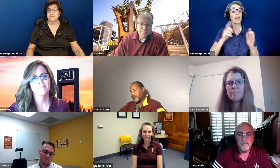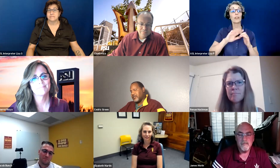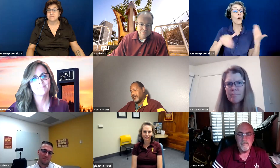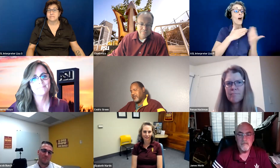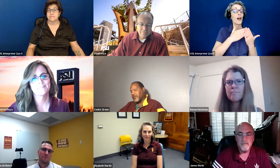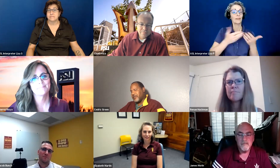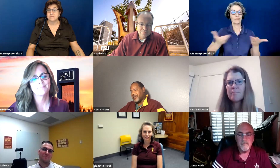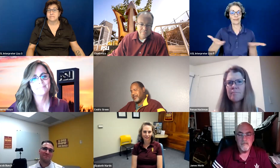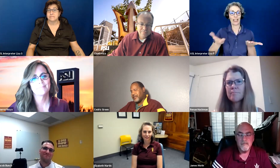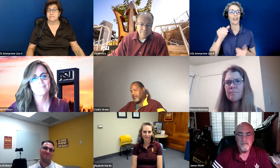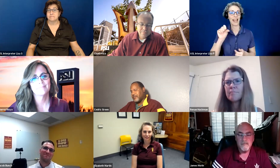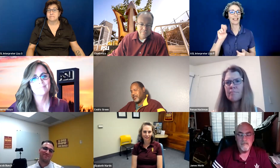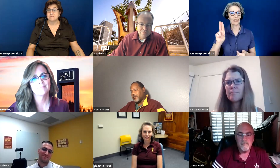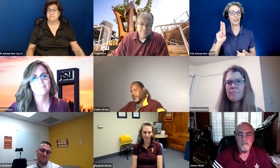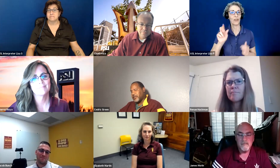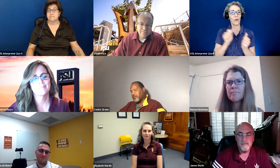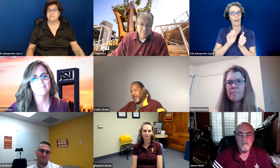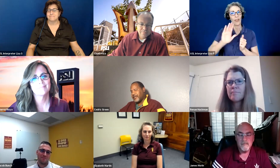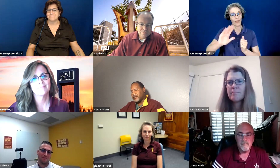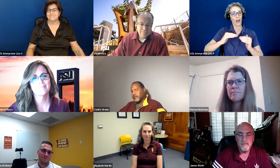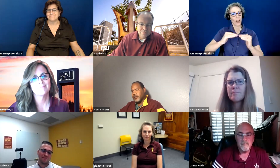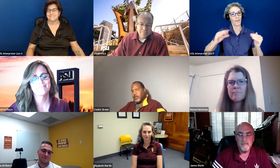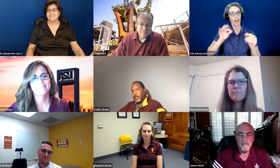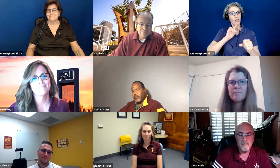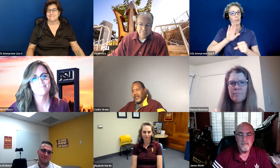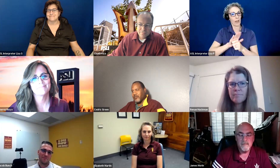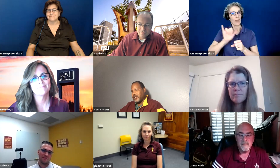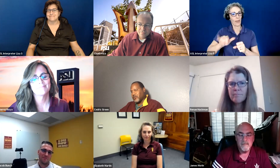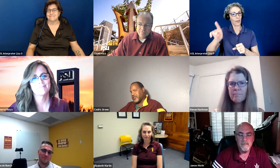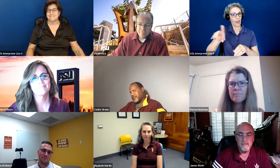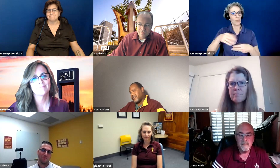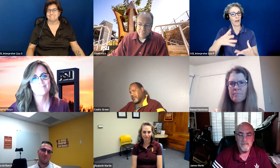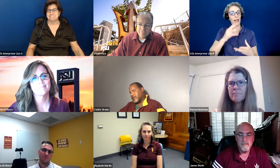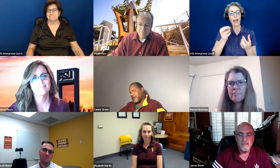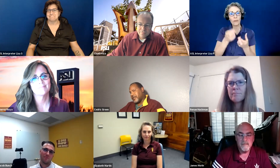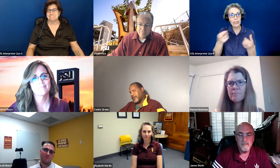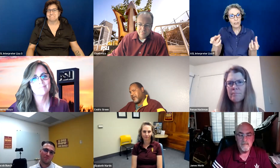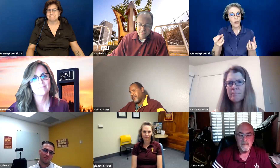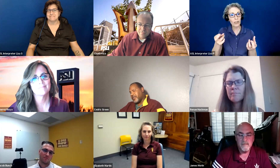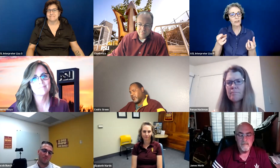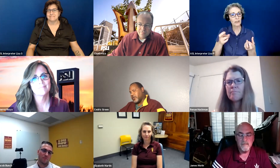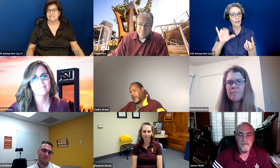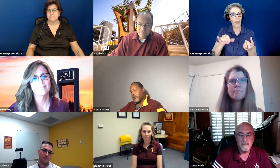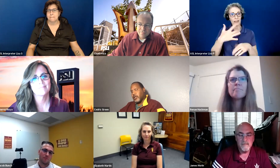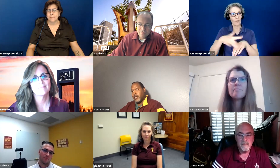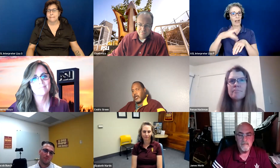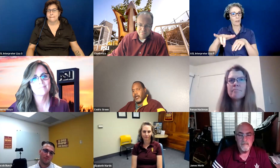with the level of commitment the university provided and the resources that you have available to you.